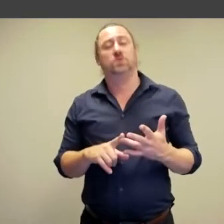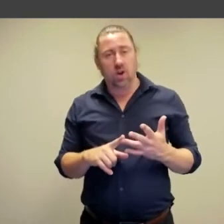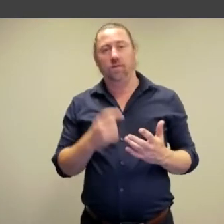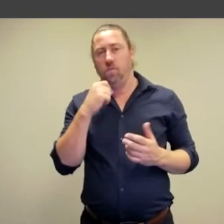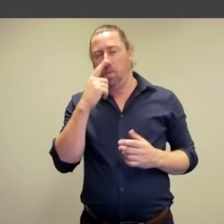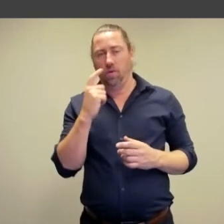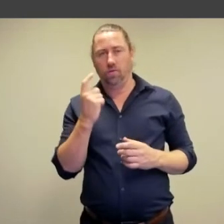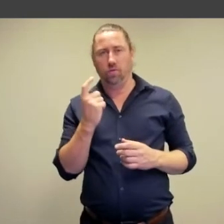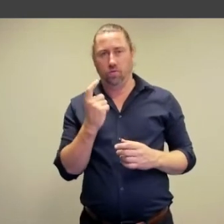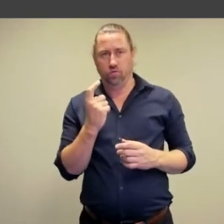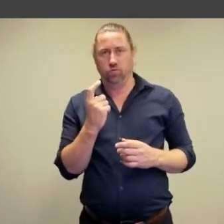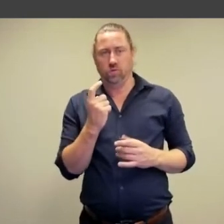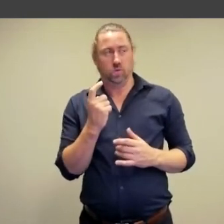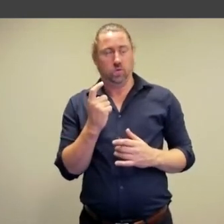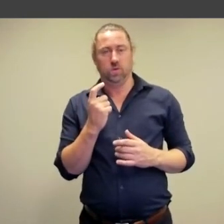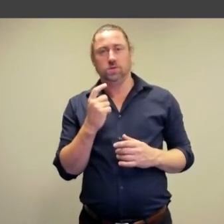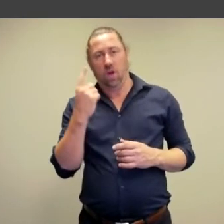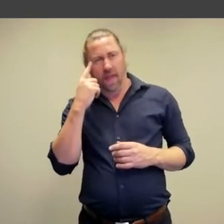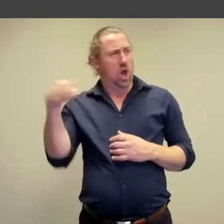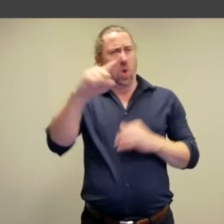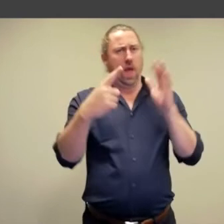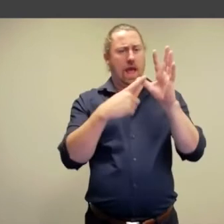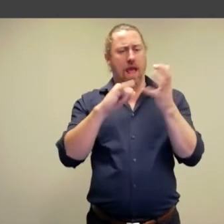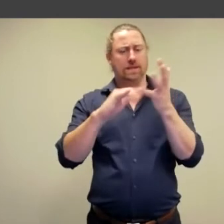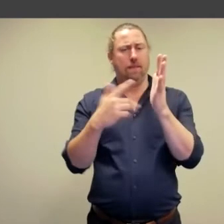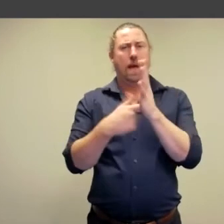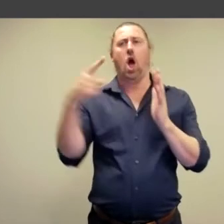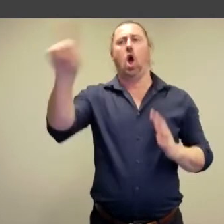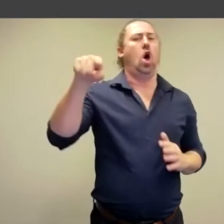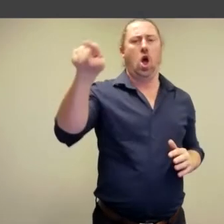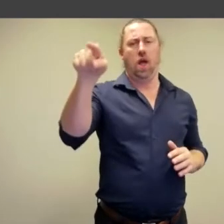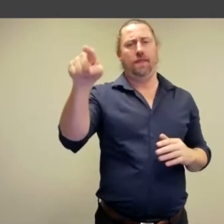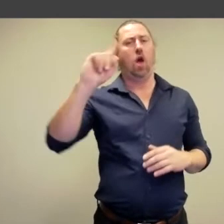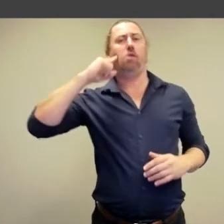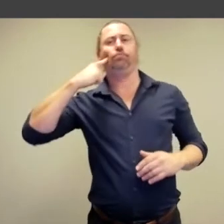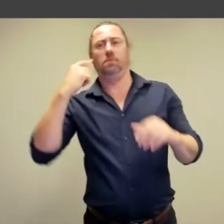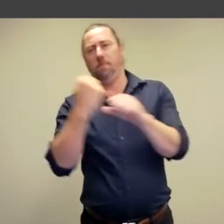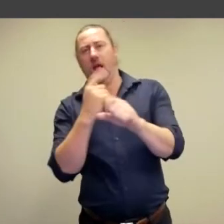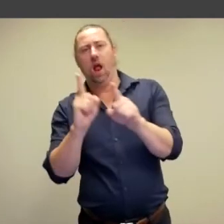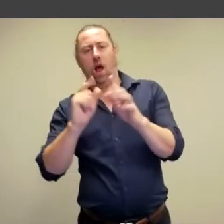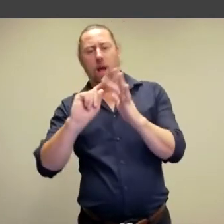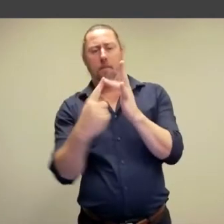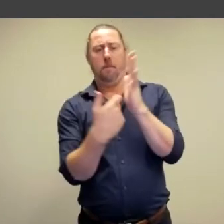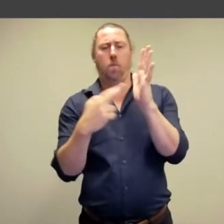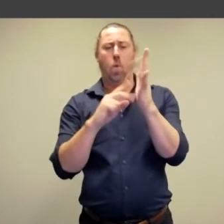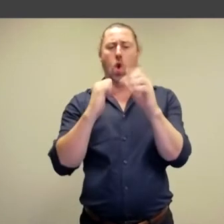that those who use ASMR, use it as a form of pornography despite